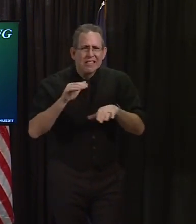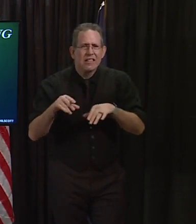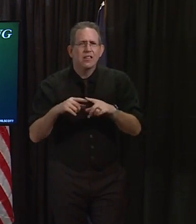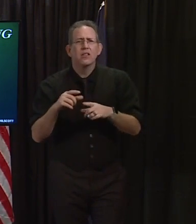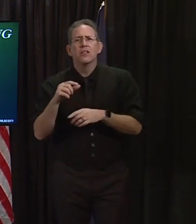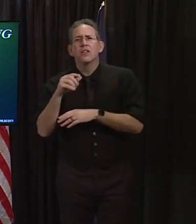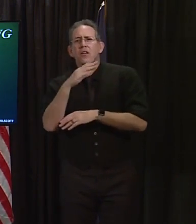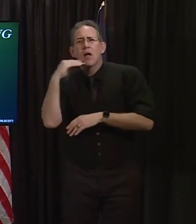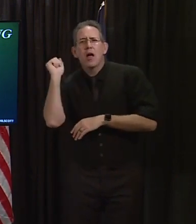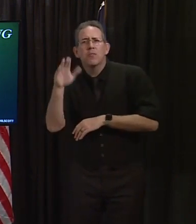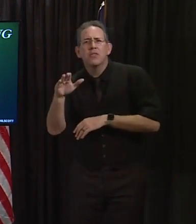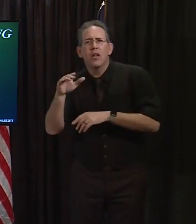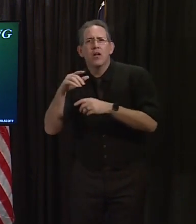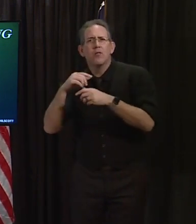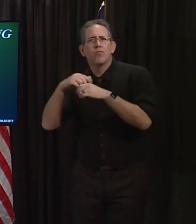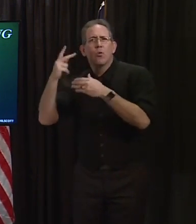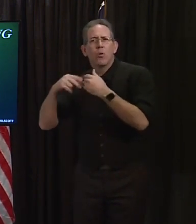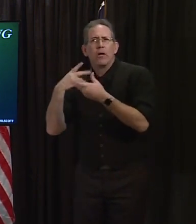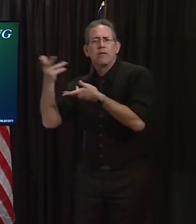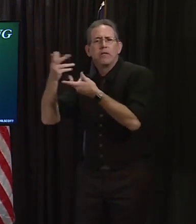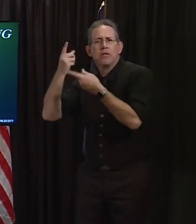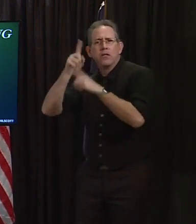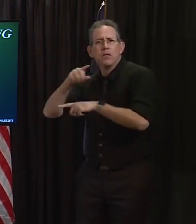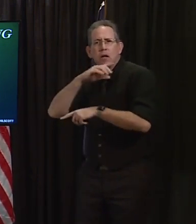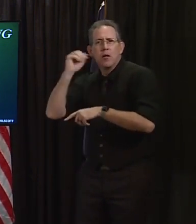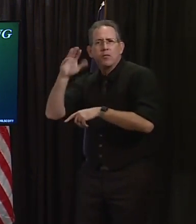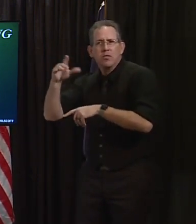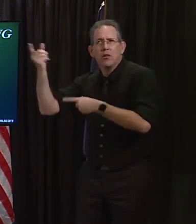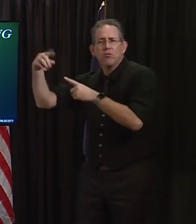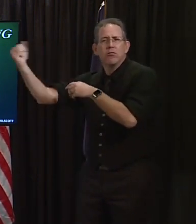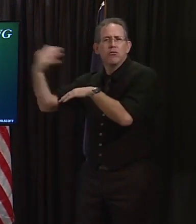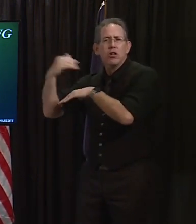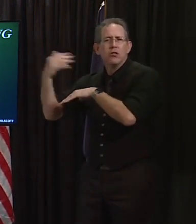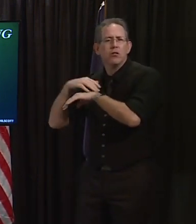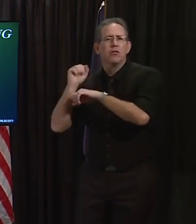vermonters have done their part in so many times during the pandemic. Where